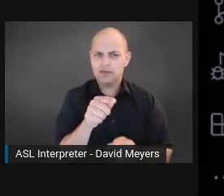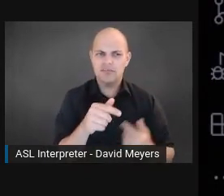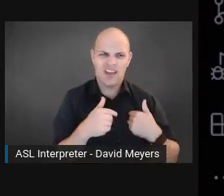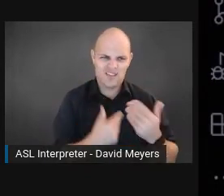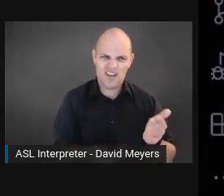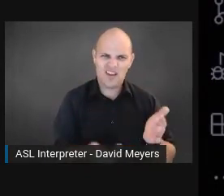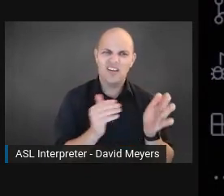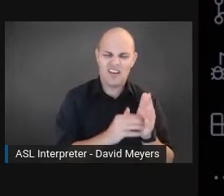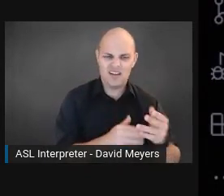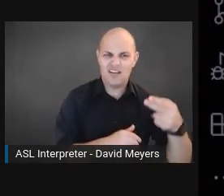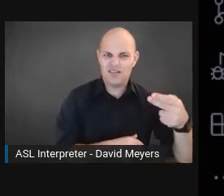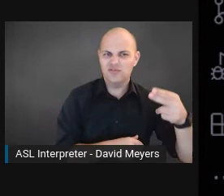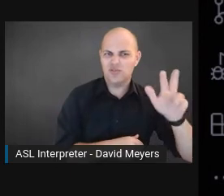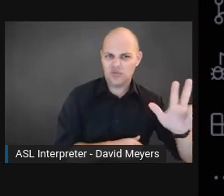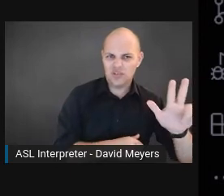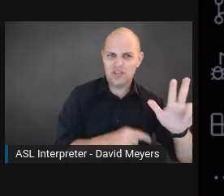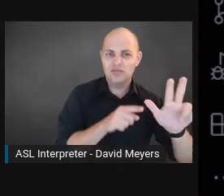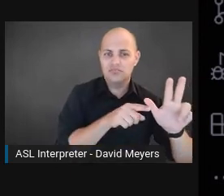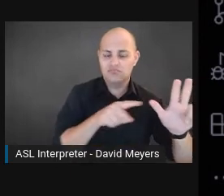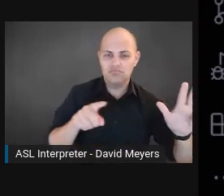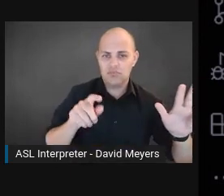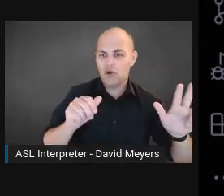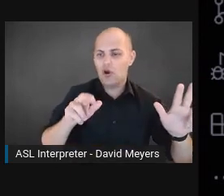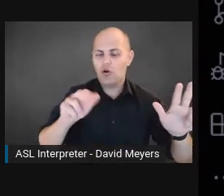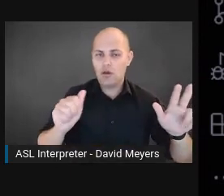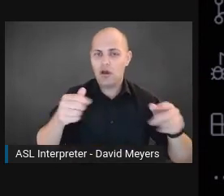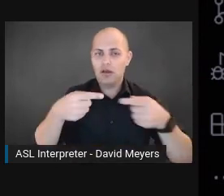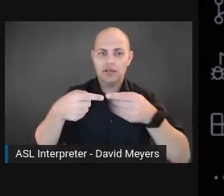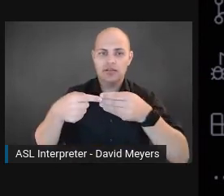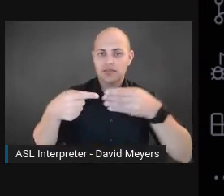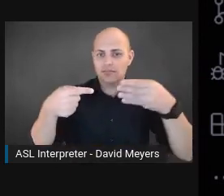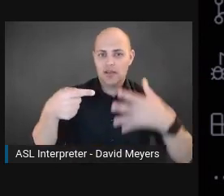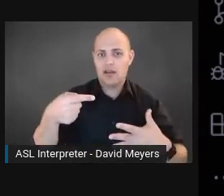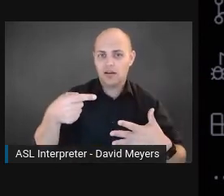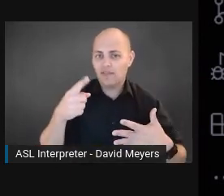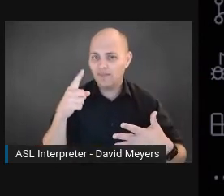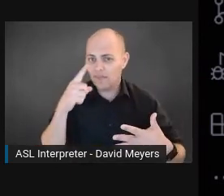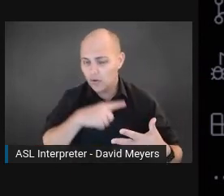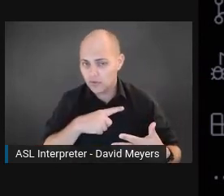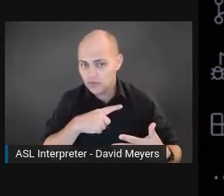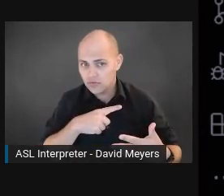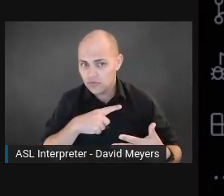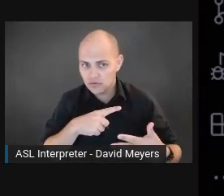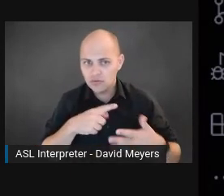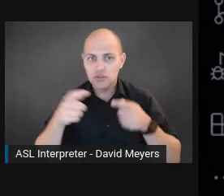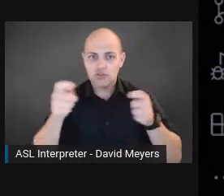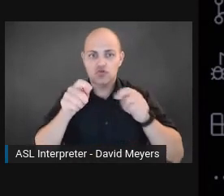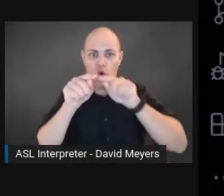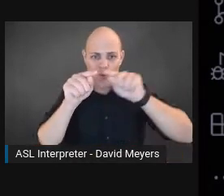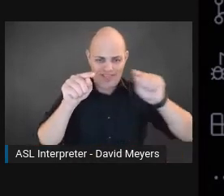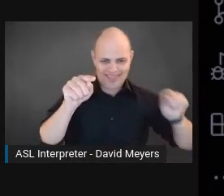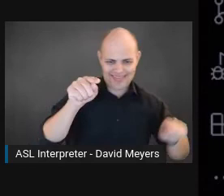This is one is ARIA expand false. And it is controlling this section two here